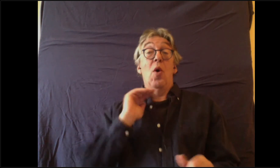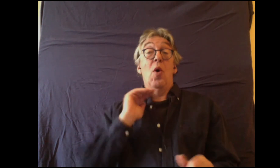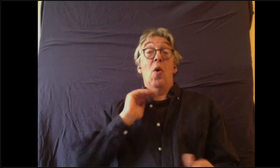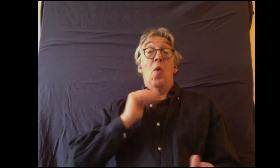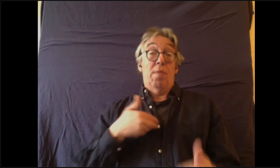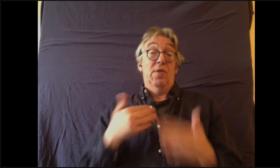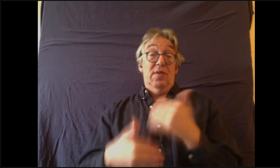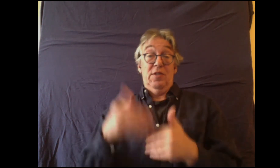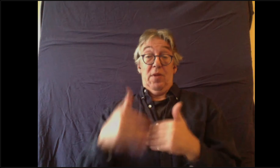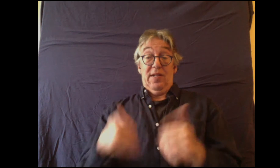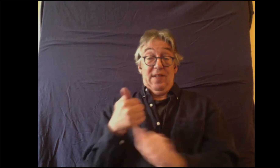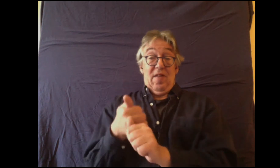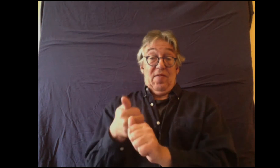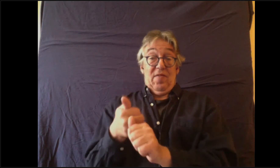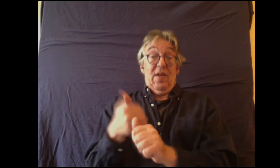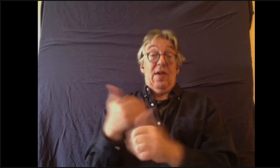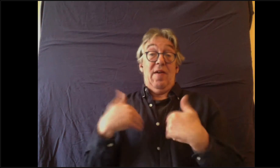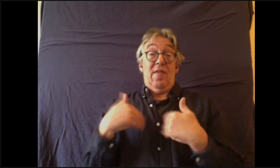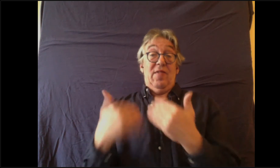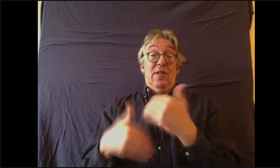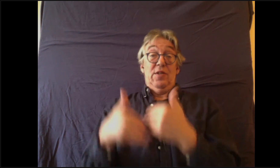other than disabilities,